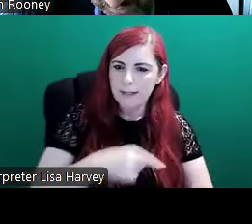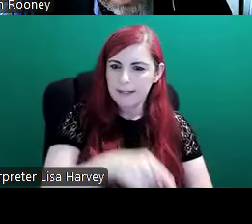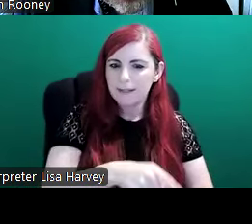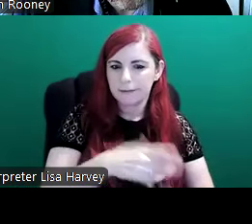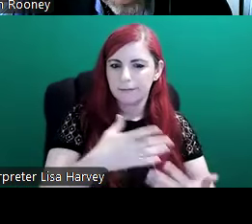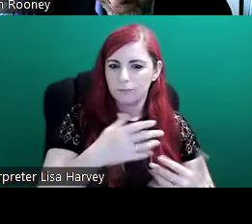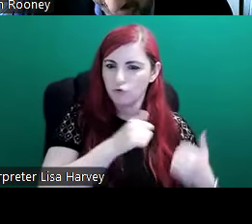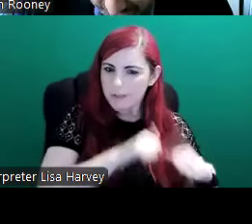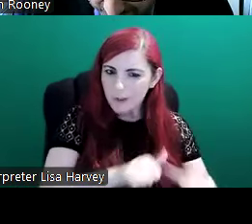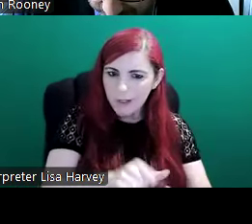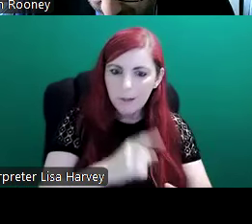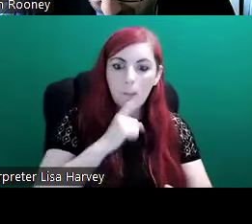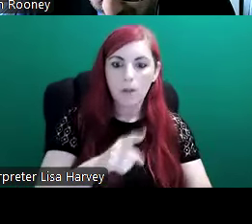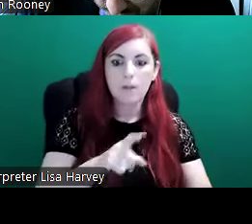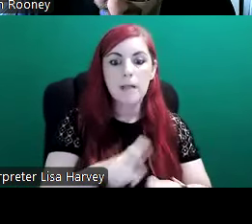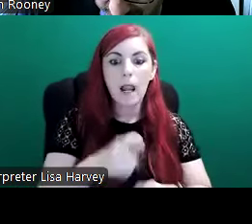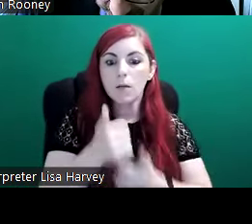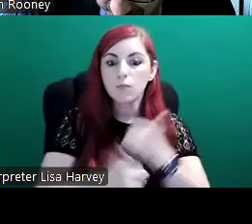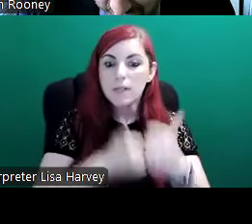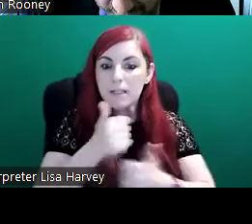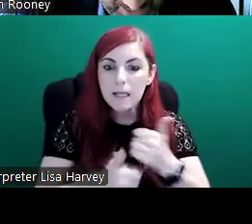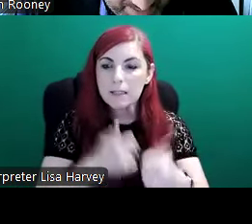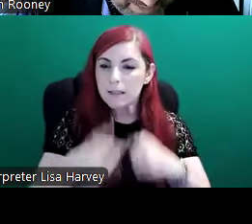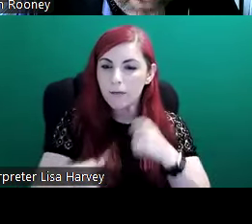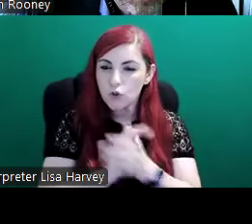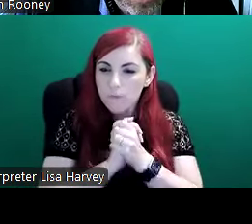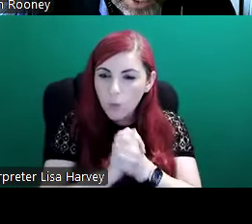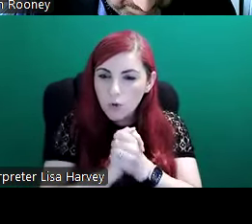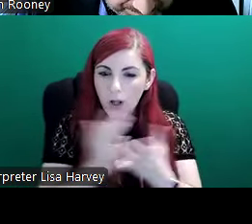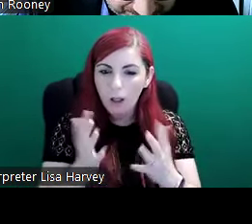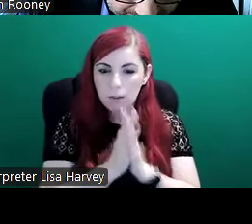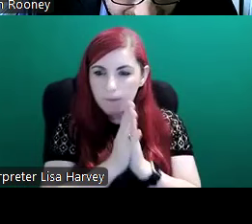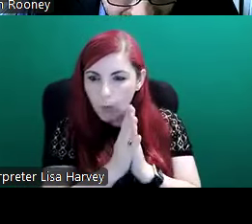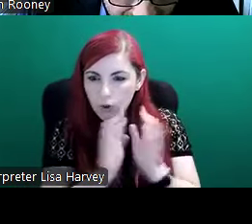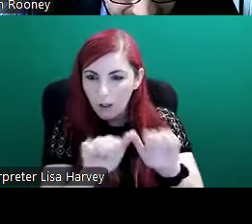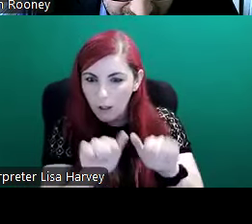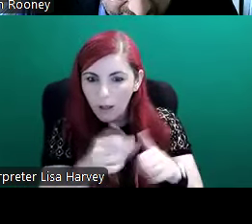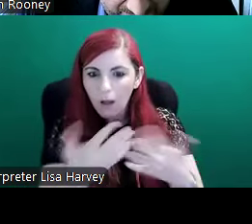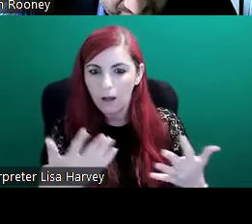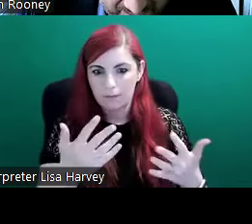devotional imagery that belonged more immediately to the Catholic tradition. Their